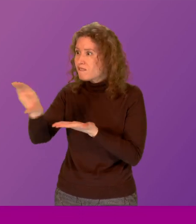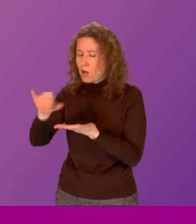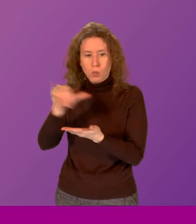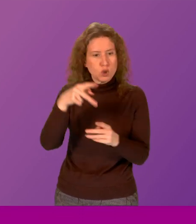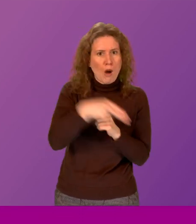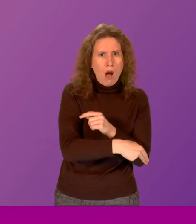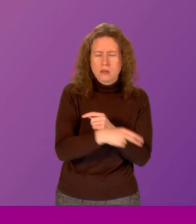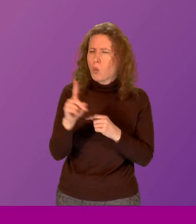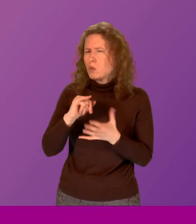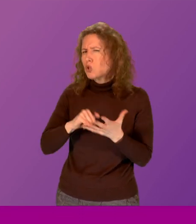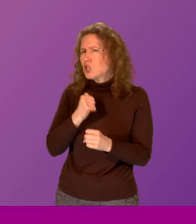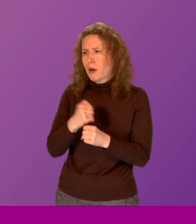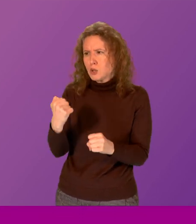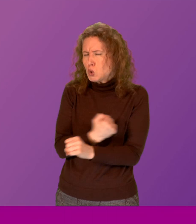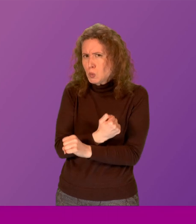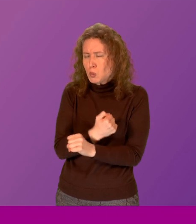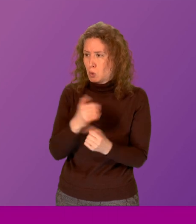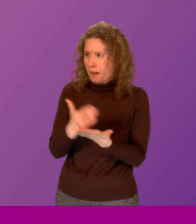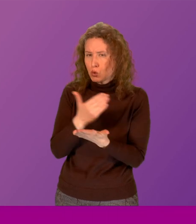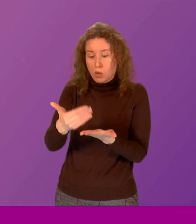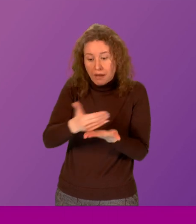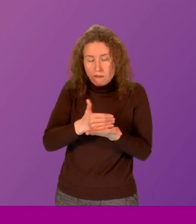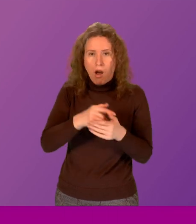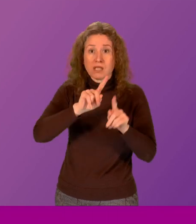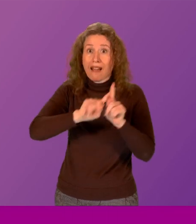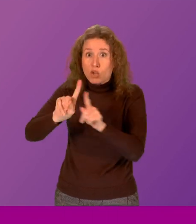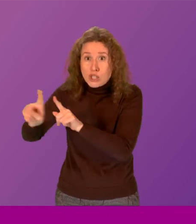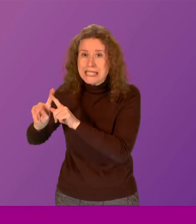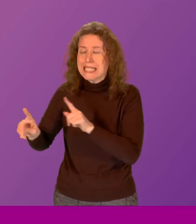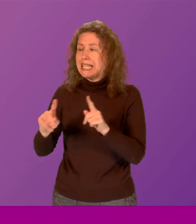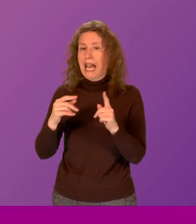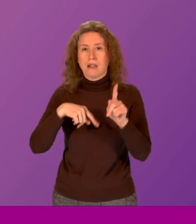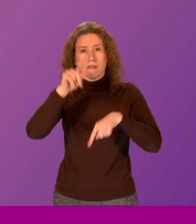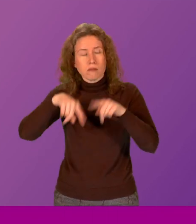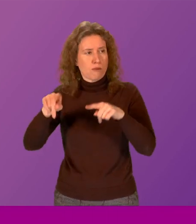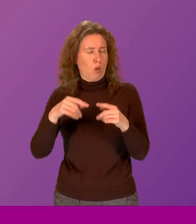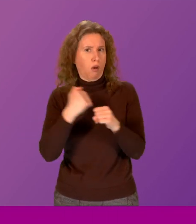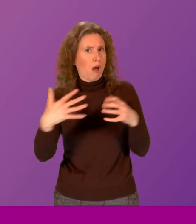Government taking to safeguard the diversity and vibrancy of Glasgow’s cultural landscape?